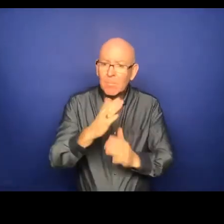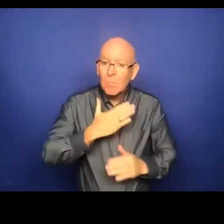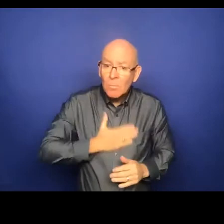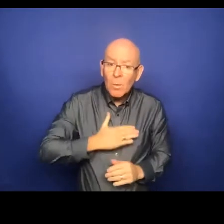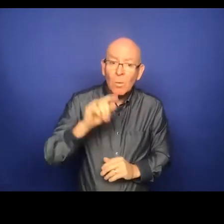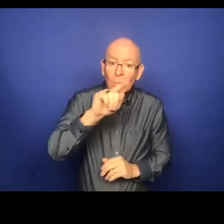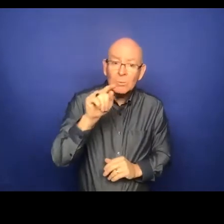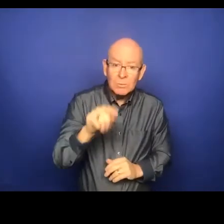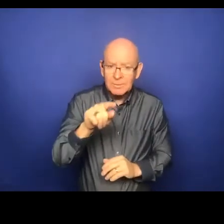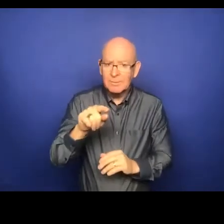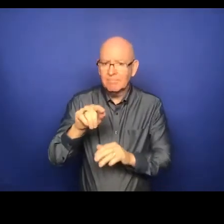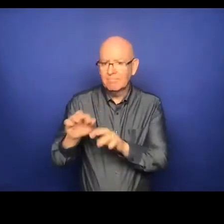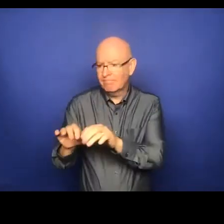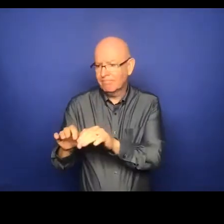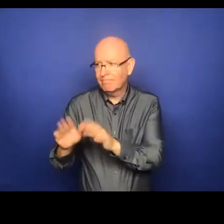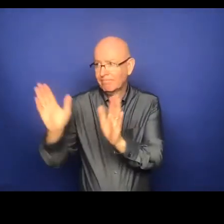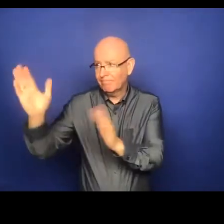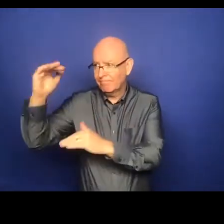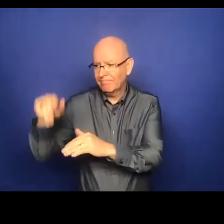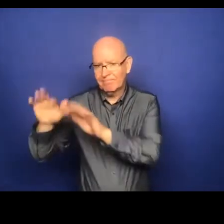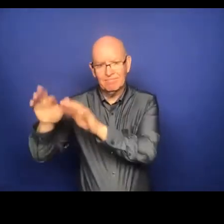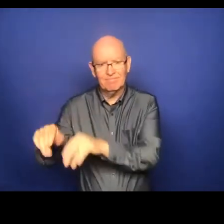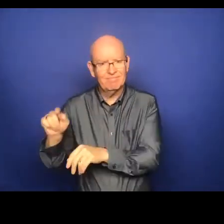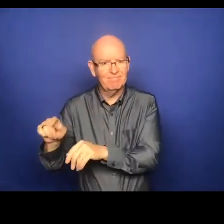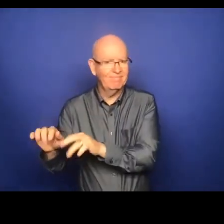you can follow up, we will come back to you.